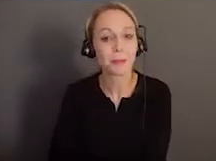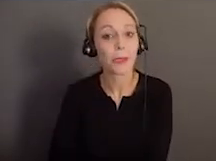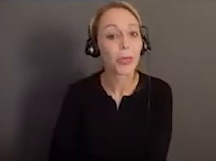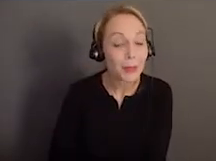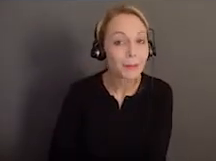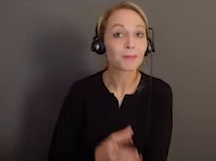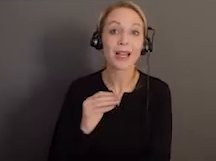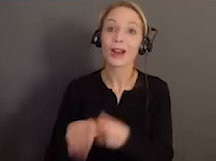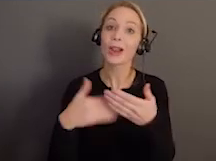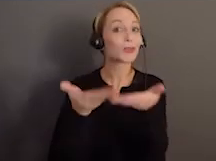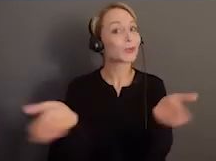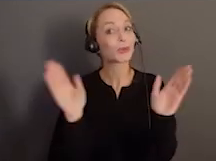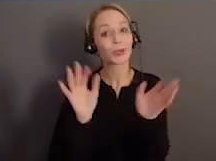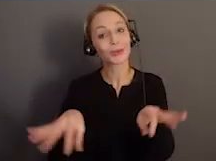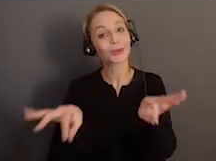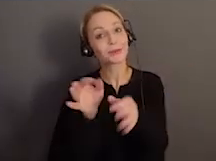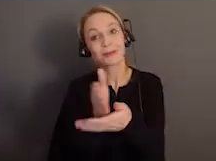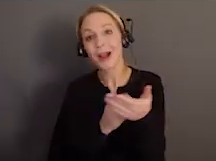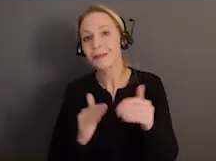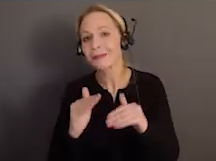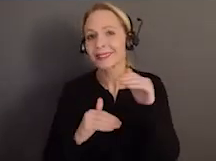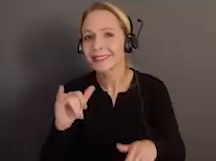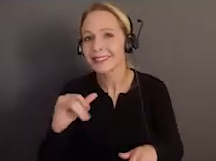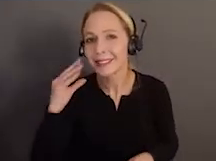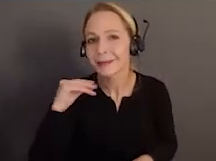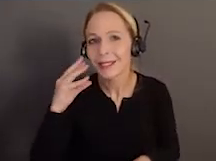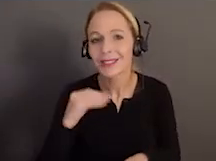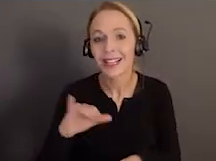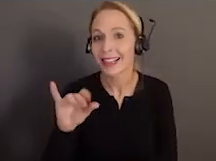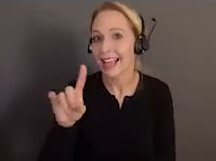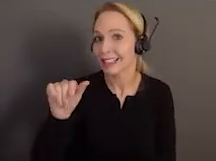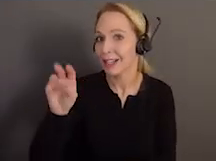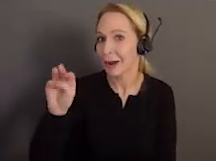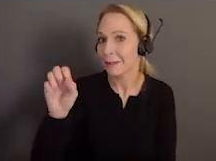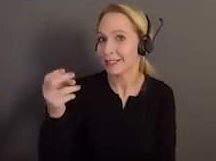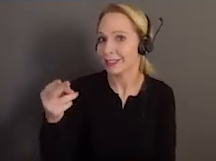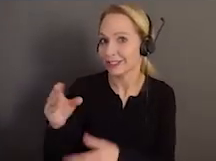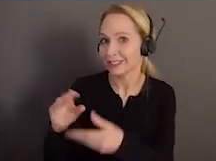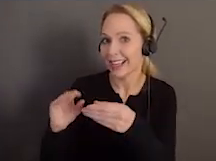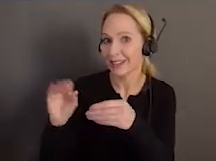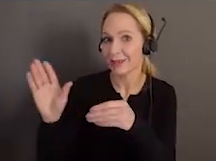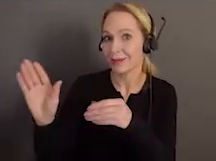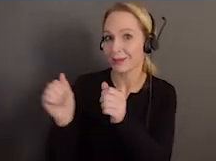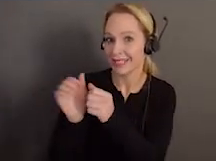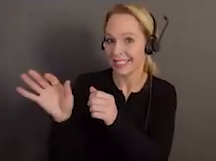EXPERIENCE AS DHARMESH SAID IN HIS KEYNOTE. GIVING CUSTOMERS VISIBILITY INTO THEIR RELATIONSHIP